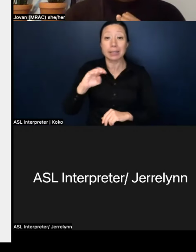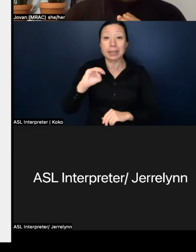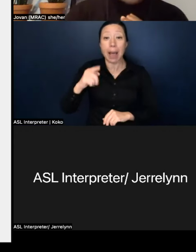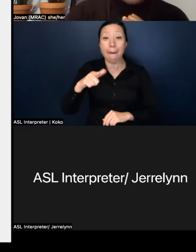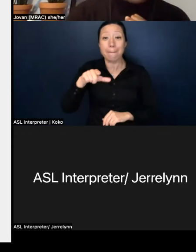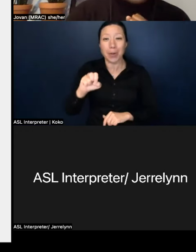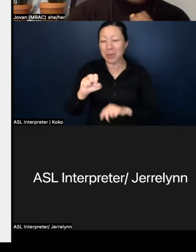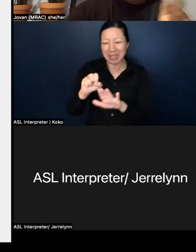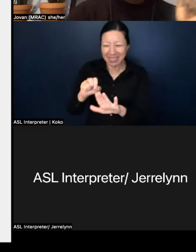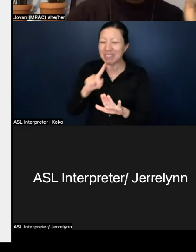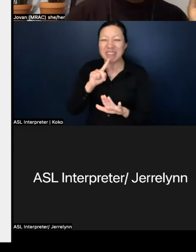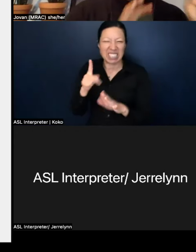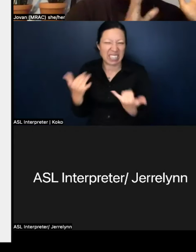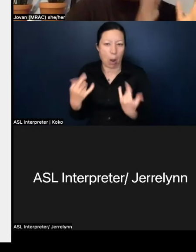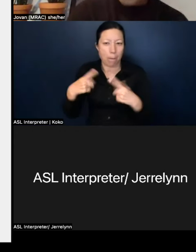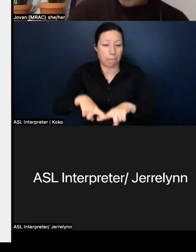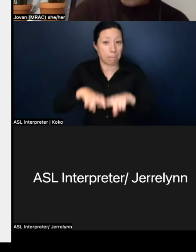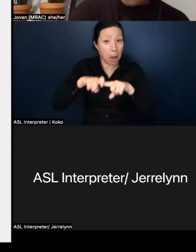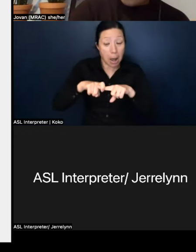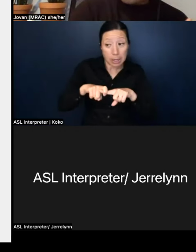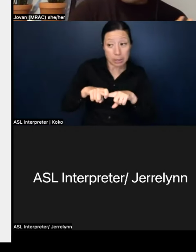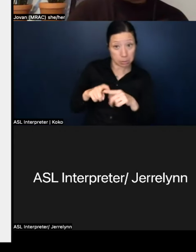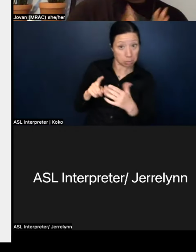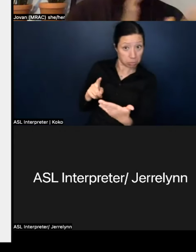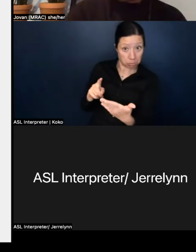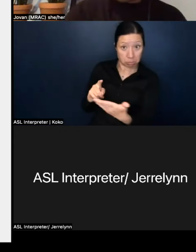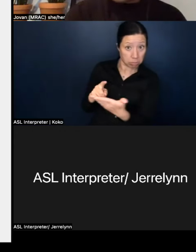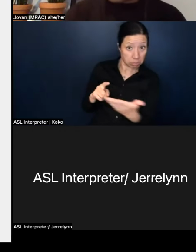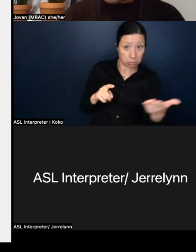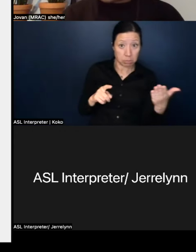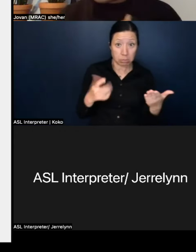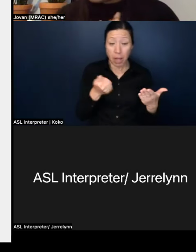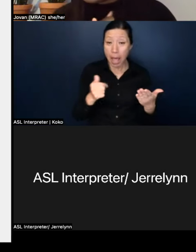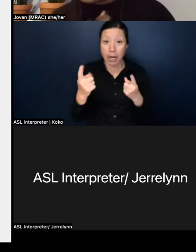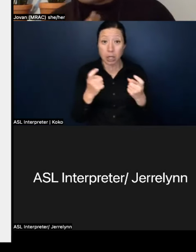about the application questions or the submission questions.